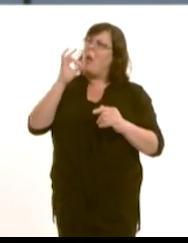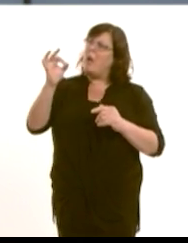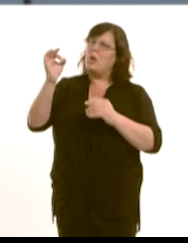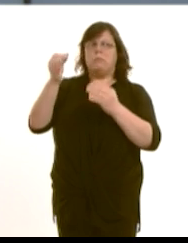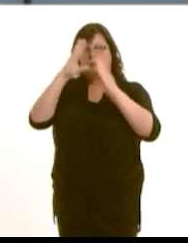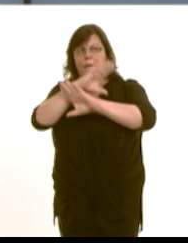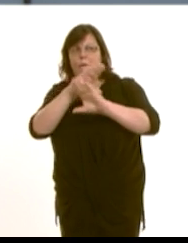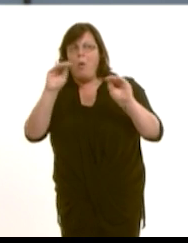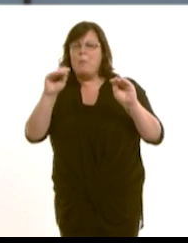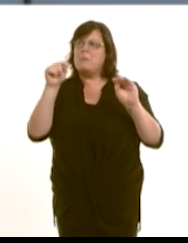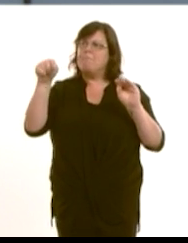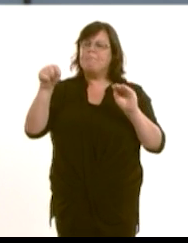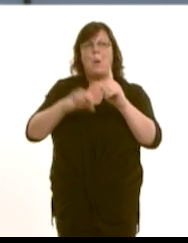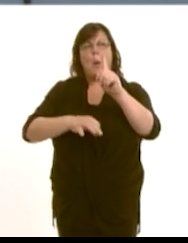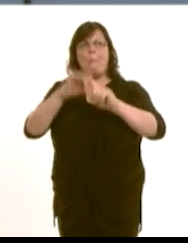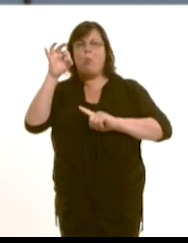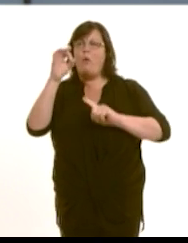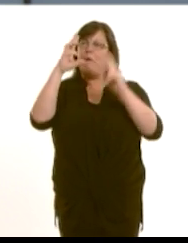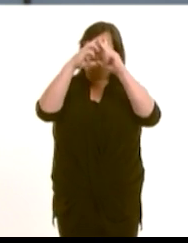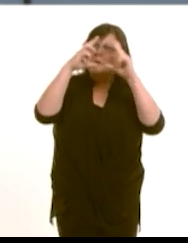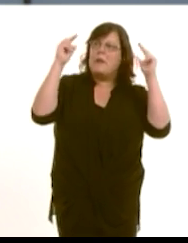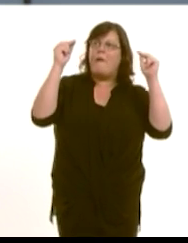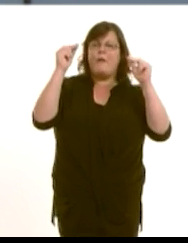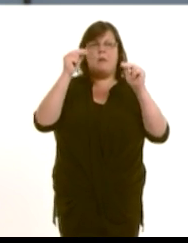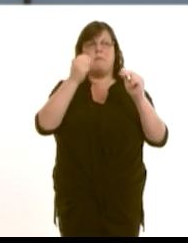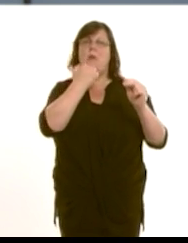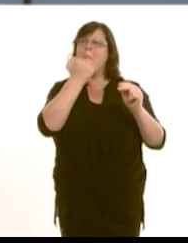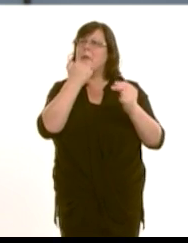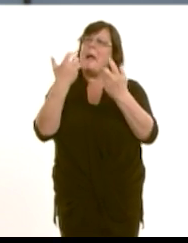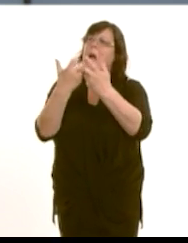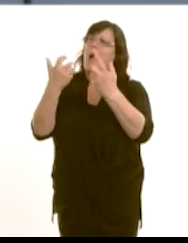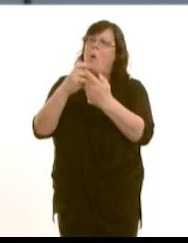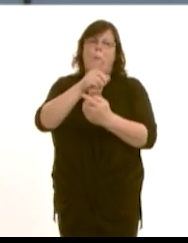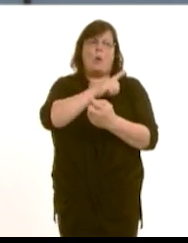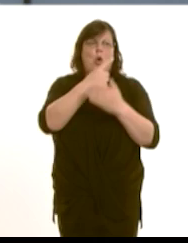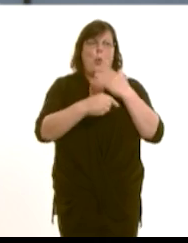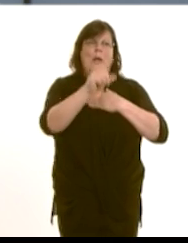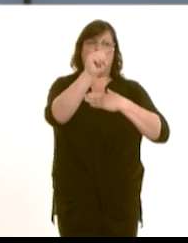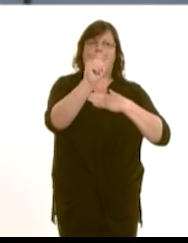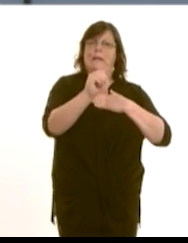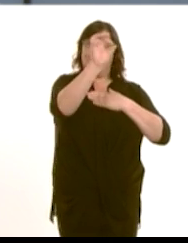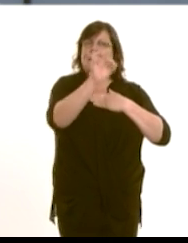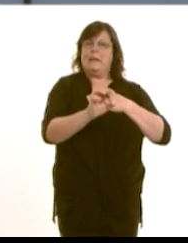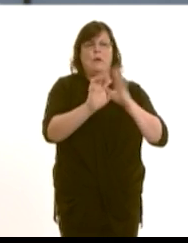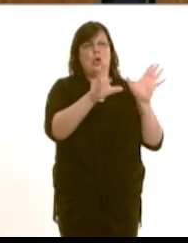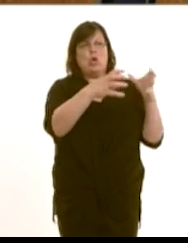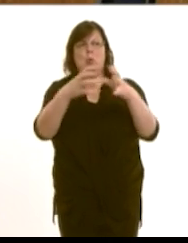report clearly identifies: that only 20 per cent of units have enough staff to man the cots according to national standards?